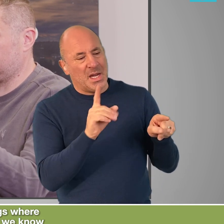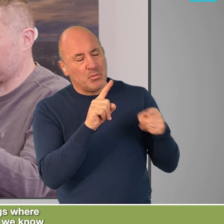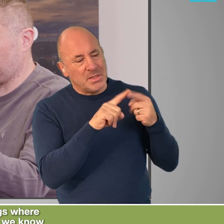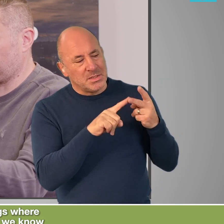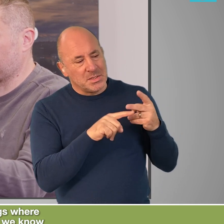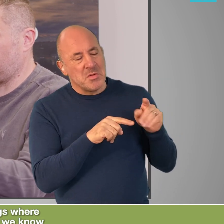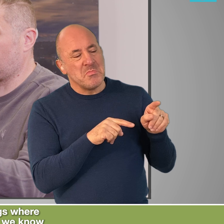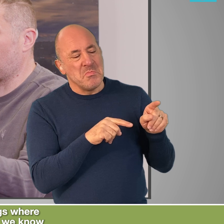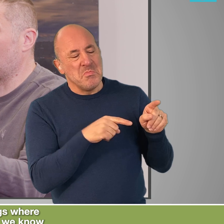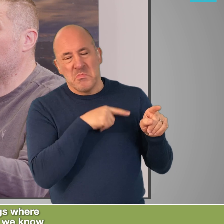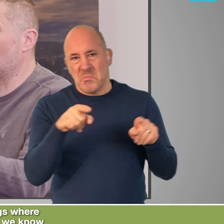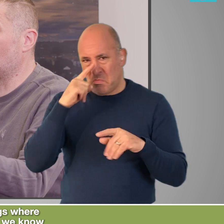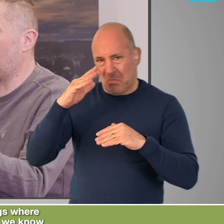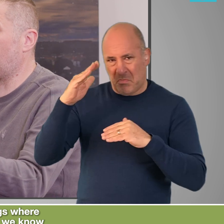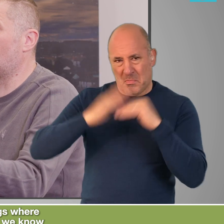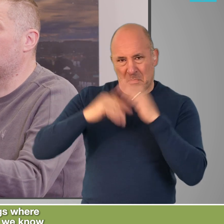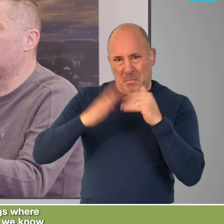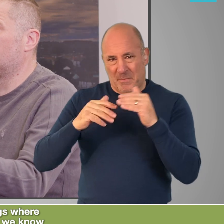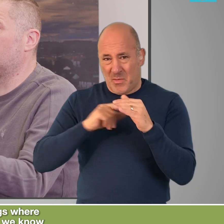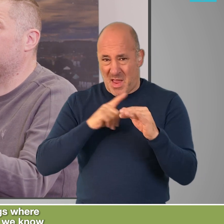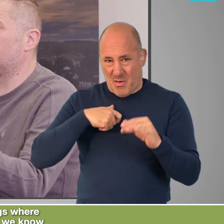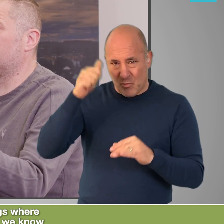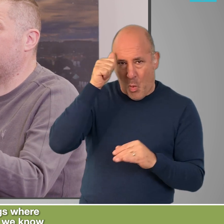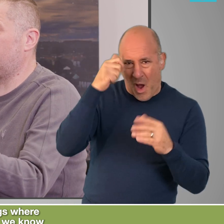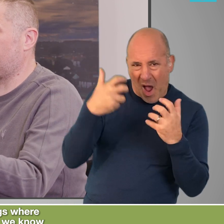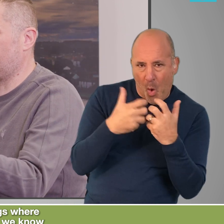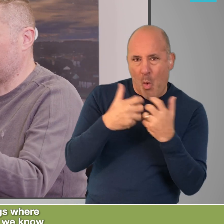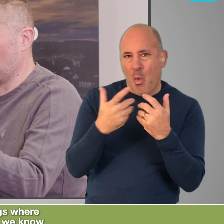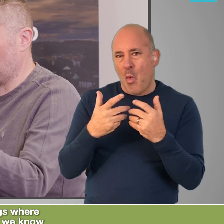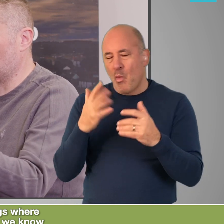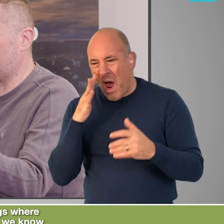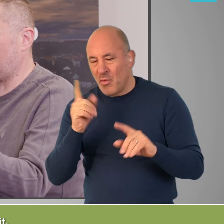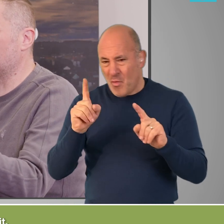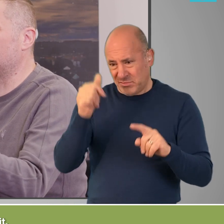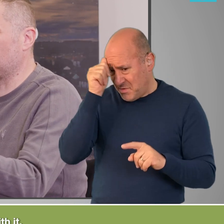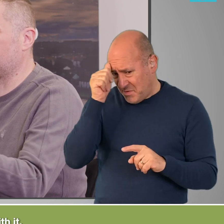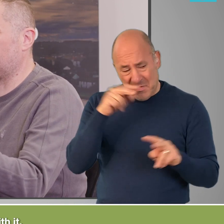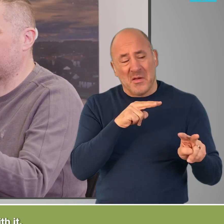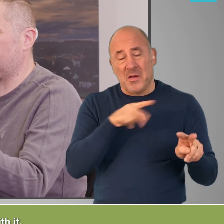to construct things where we know how and we know how to do it. How to live with it.